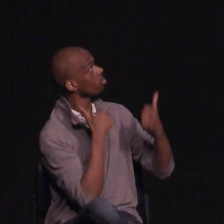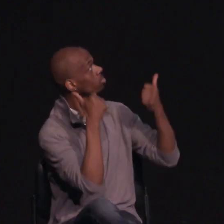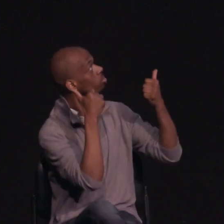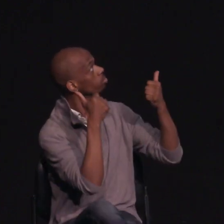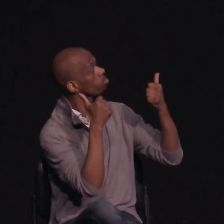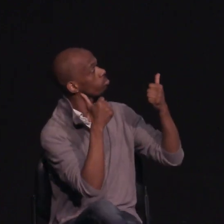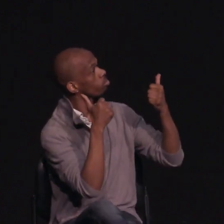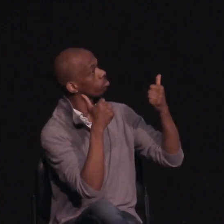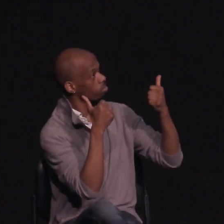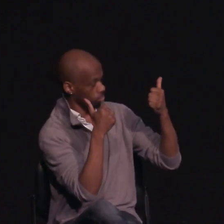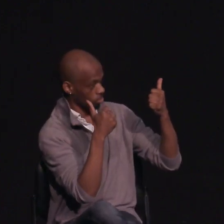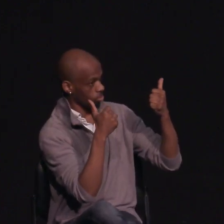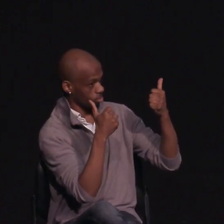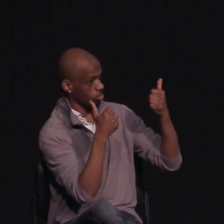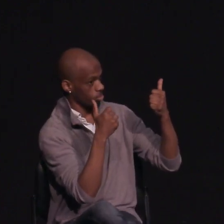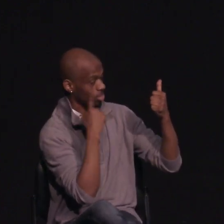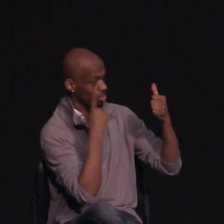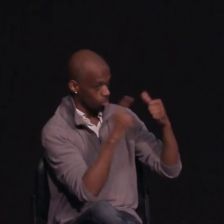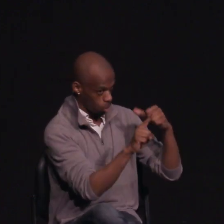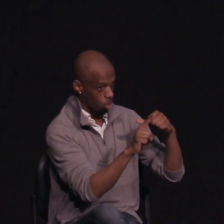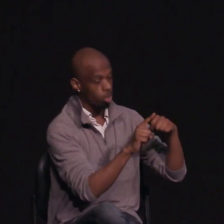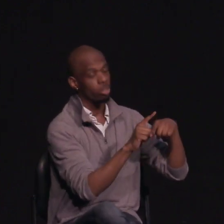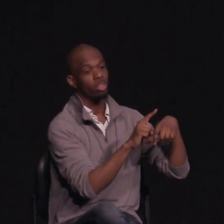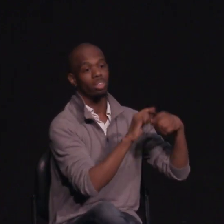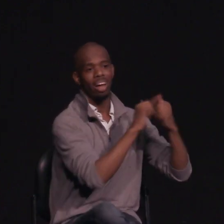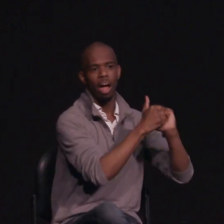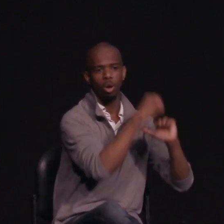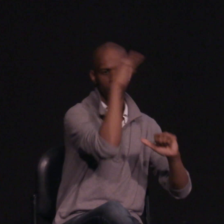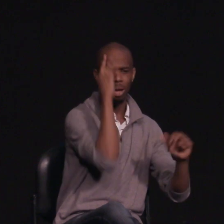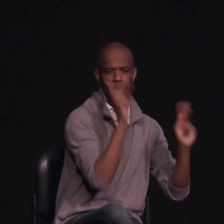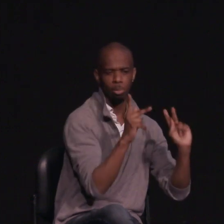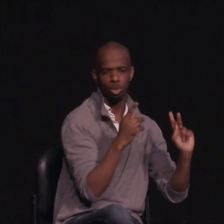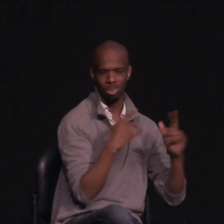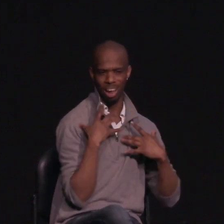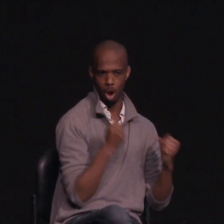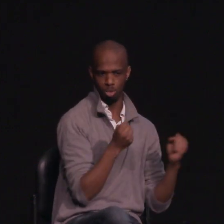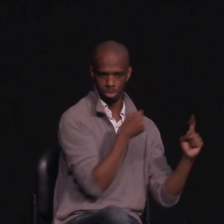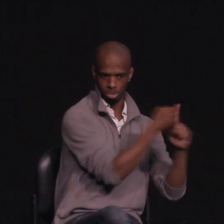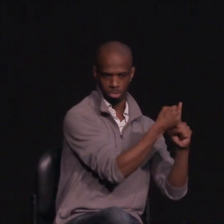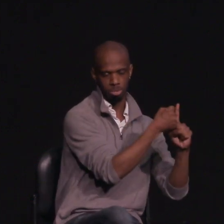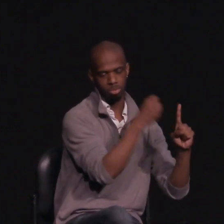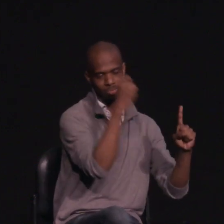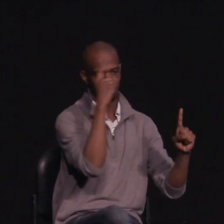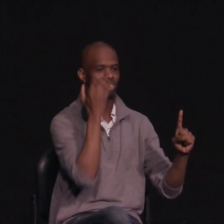Black people: heart disease, type 2 diabetes, hypertension.